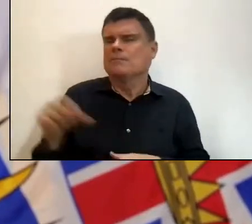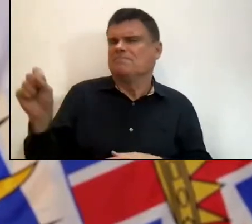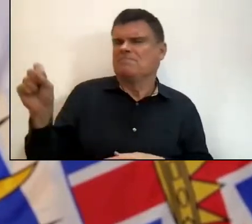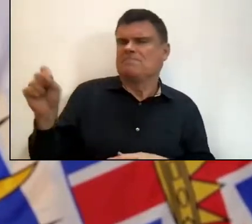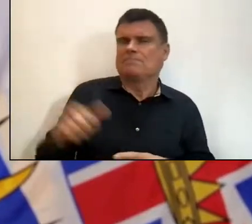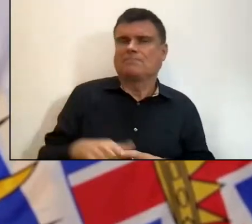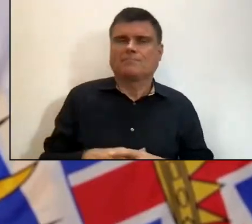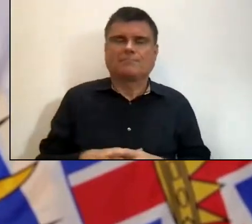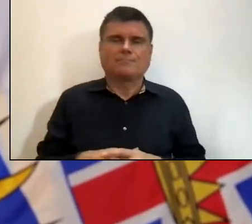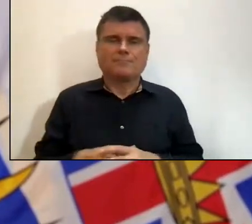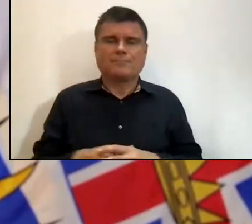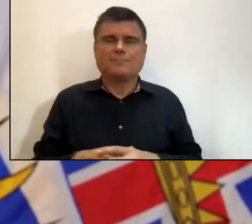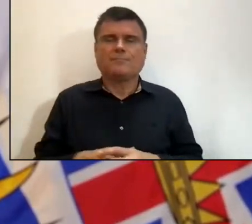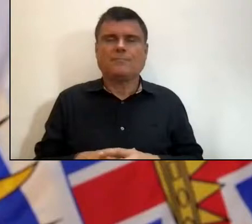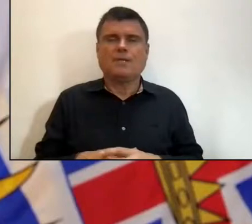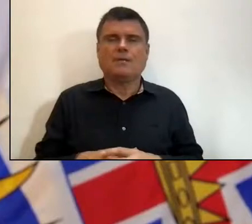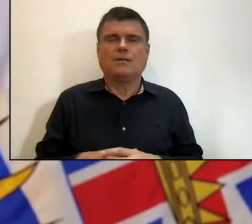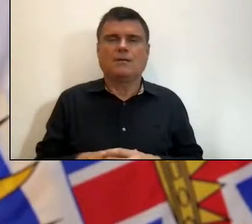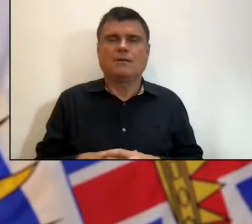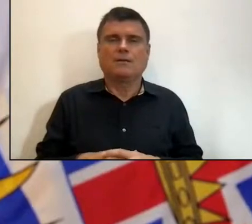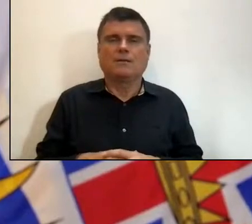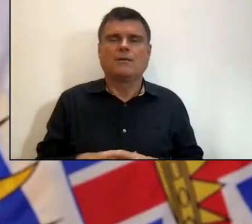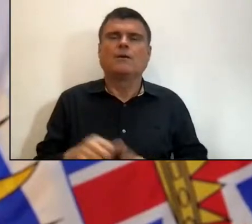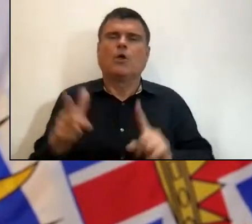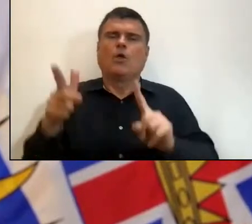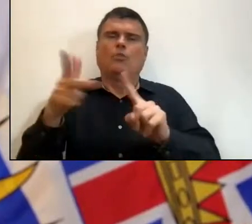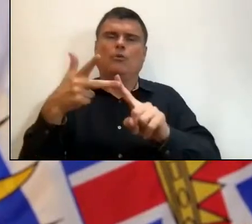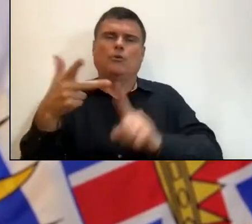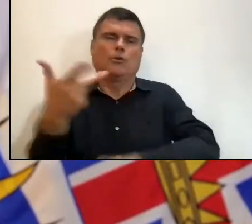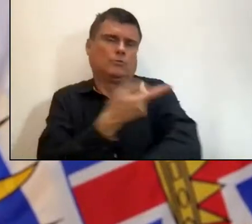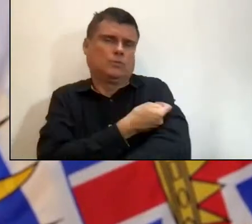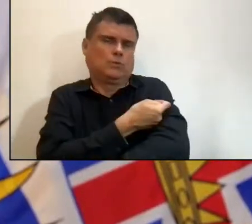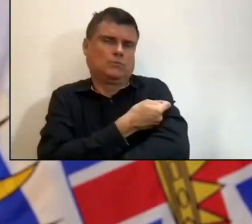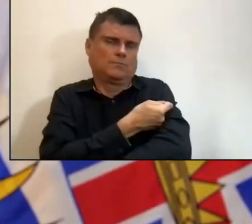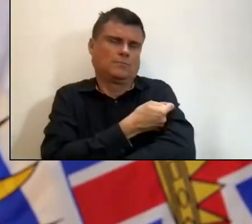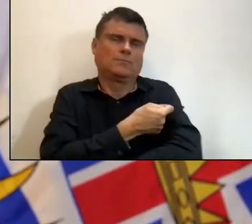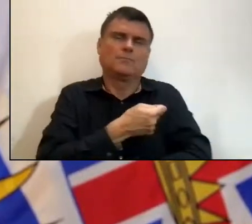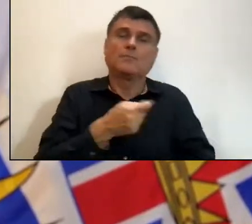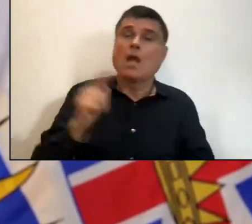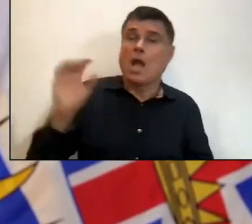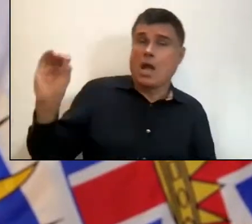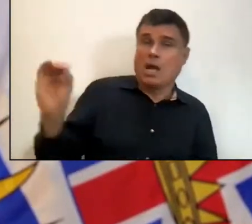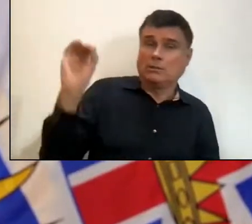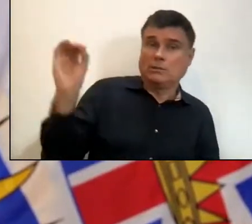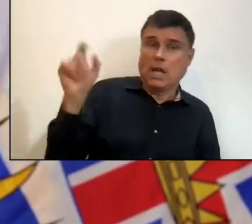Just wondering about booster shots.